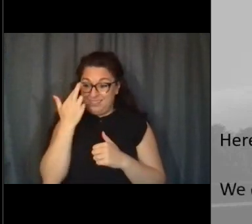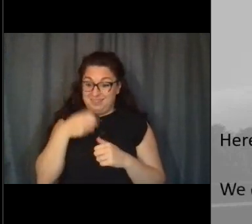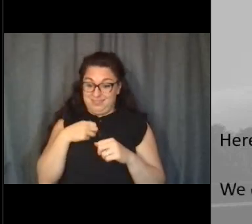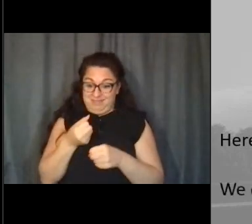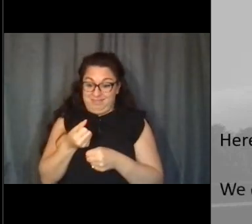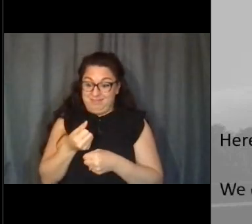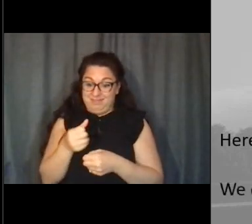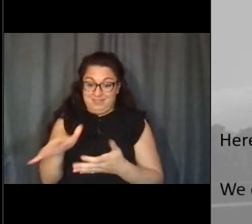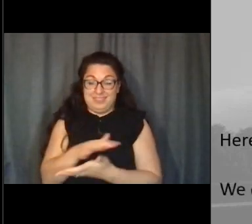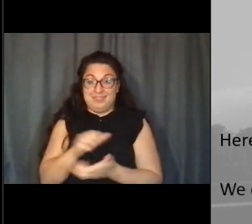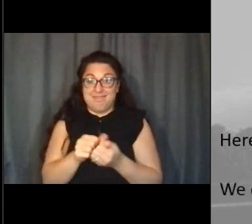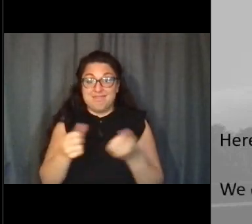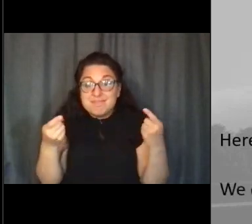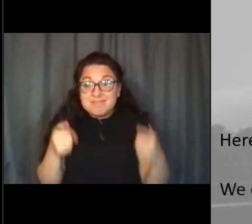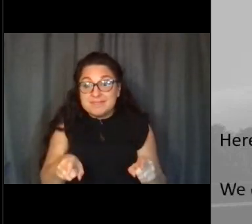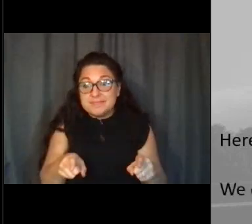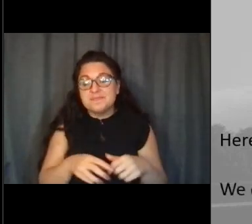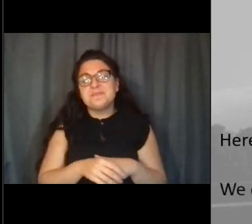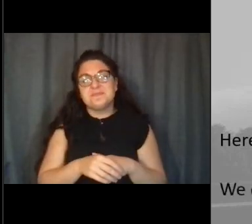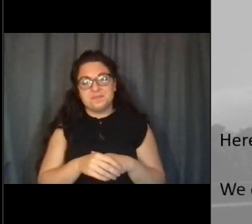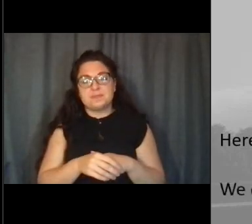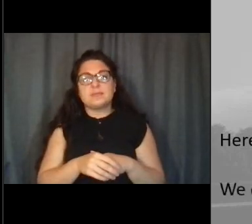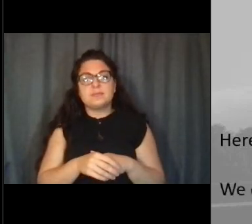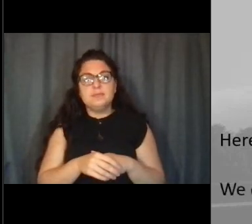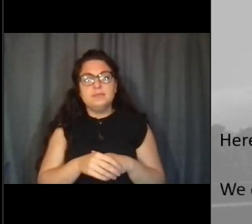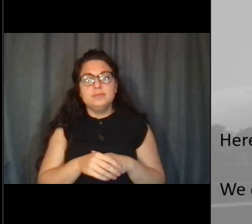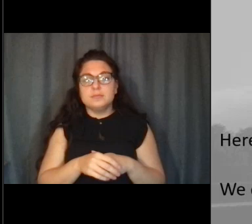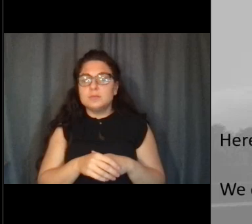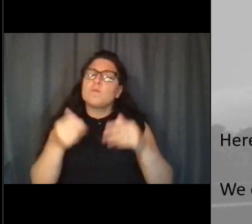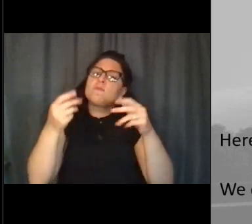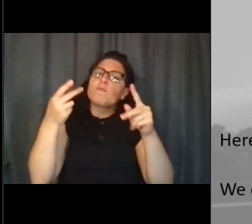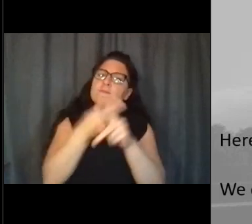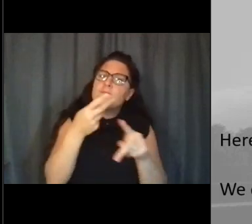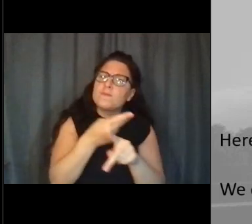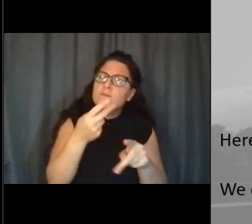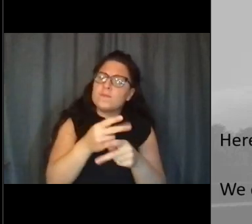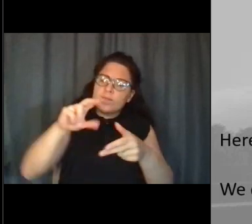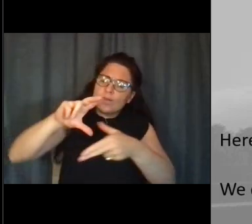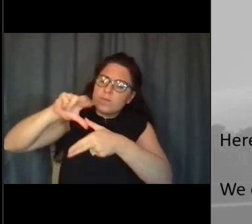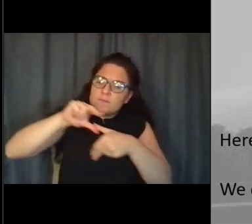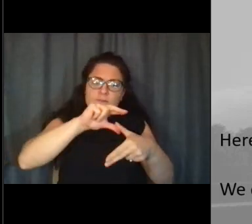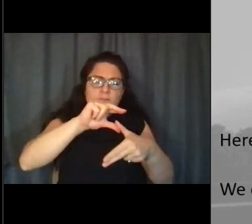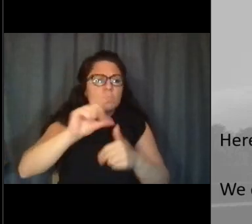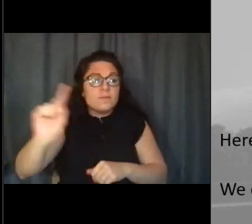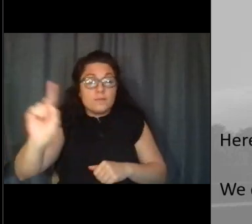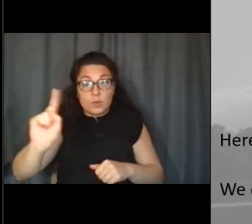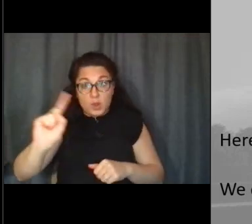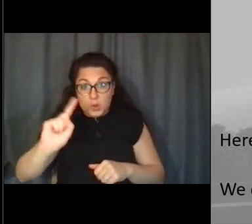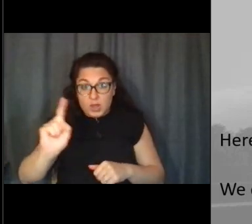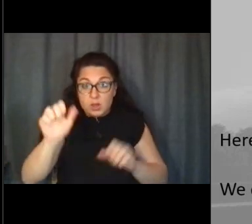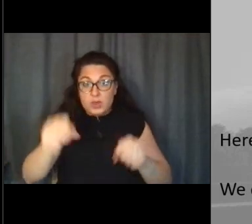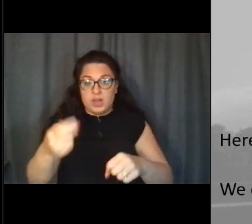And one of the things that we're doing with this information about figuring out where these are is we can actually use that to help design buildings